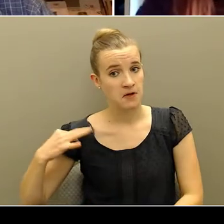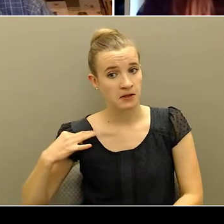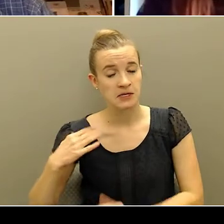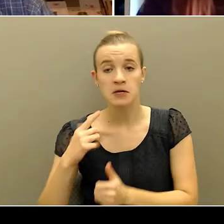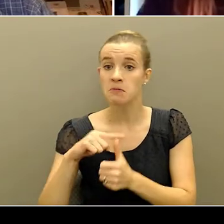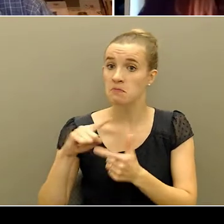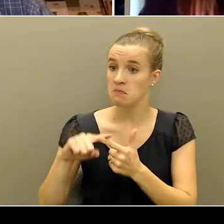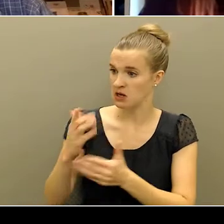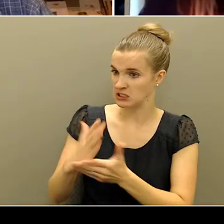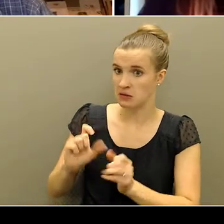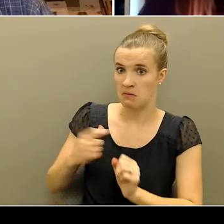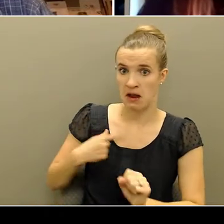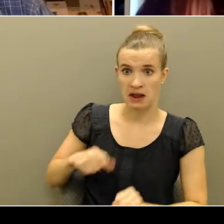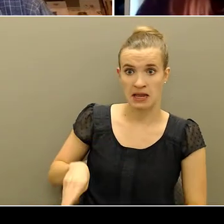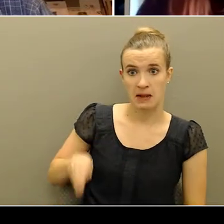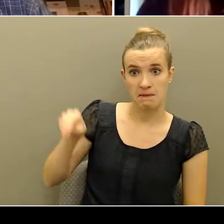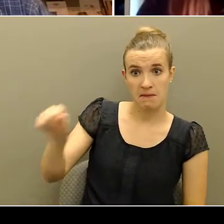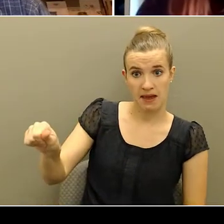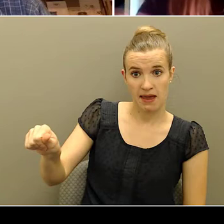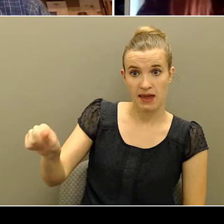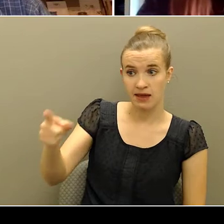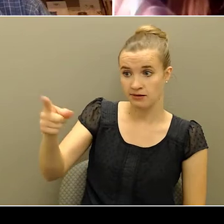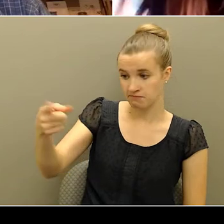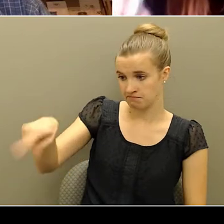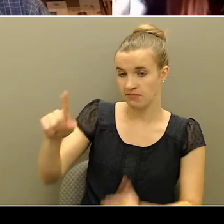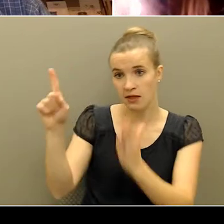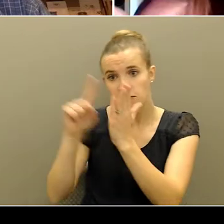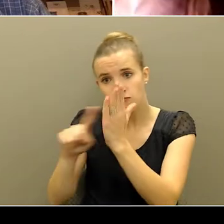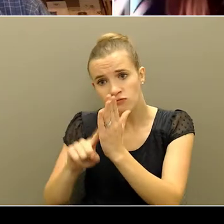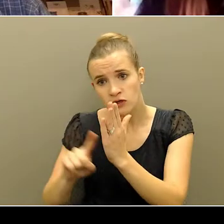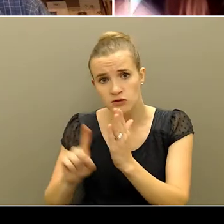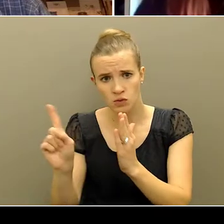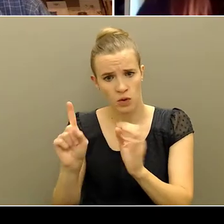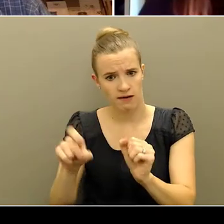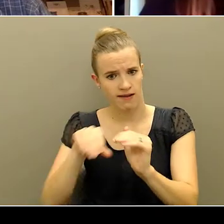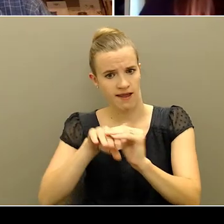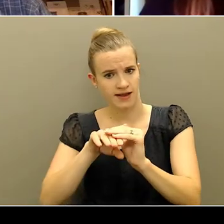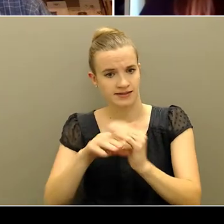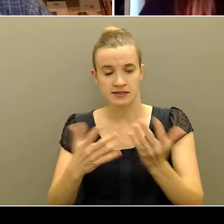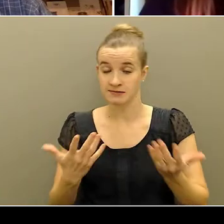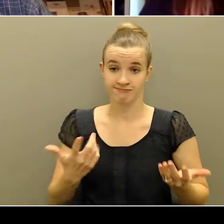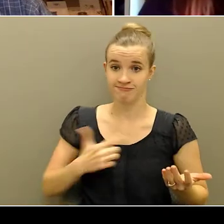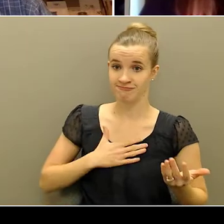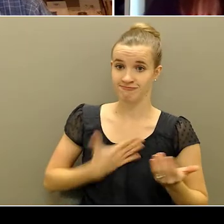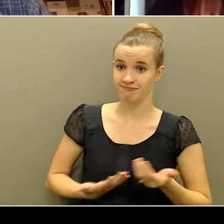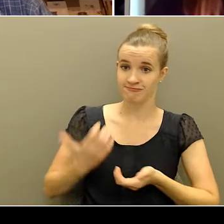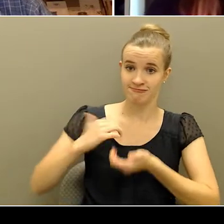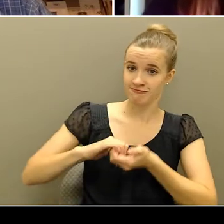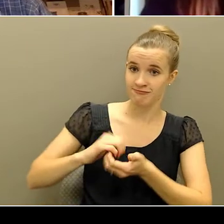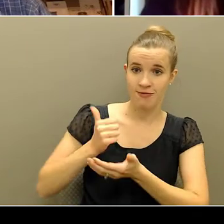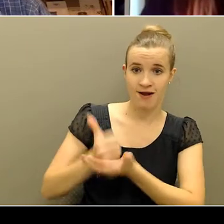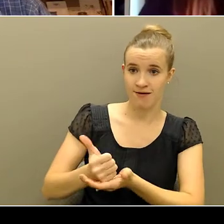site, because, you know, the more the merrier. And, you know, we're just going to make the world accessible one way or the other.